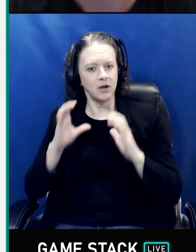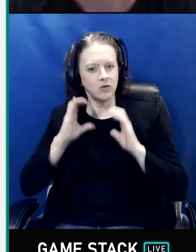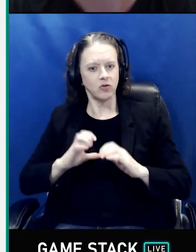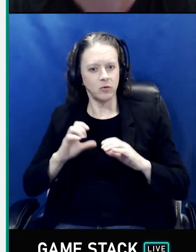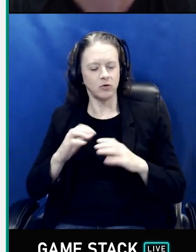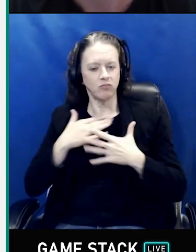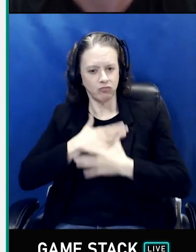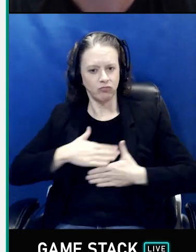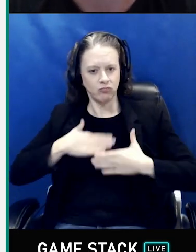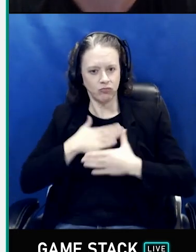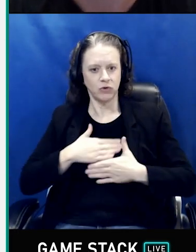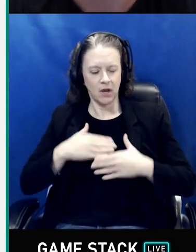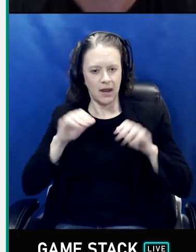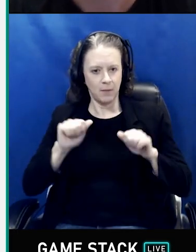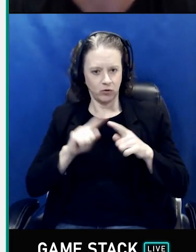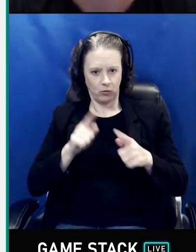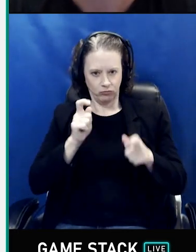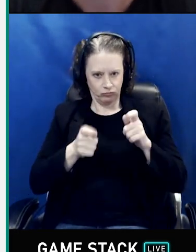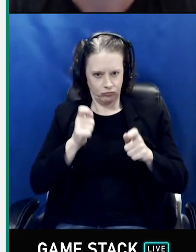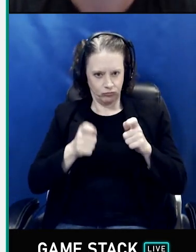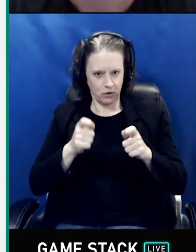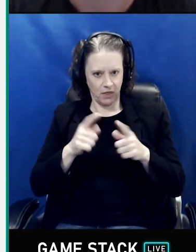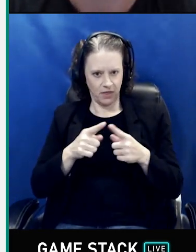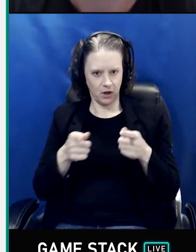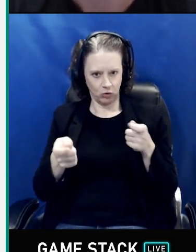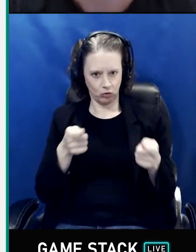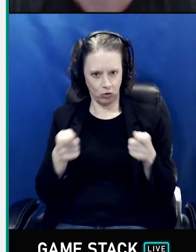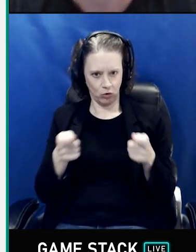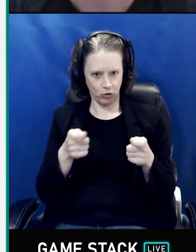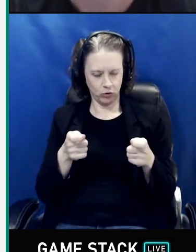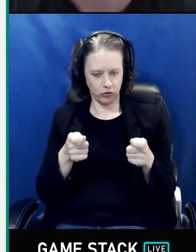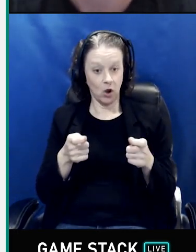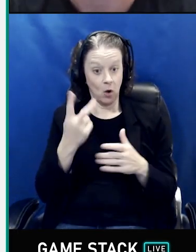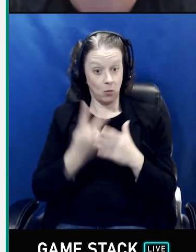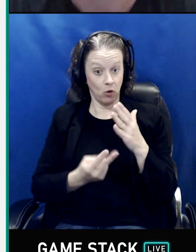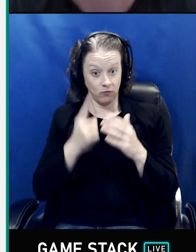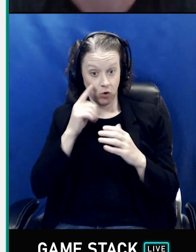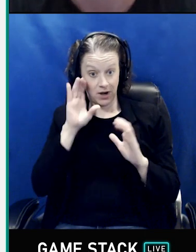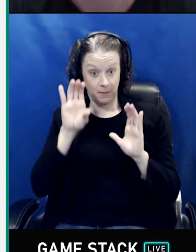from an image perspective as well as from the perspective of simplifying the input experience